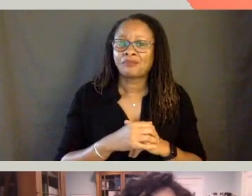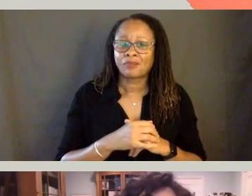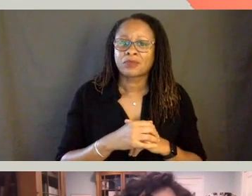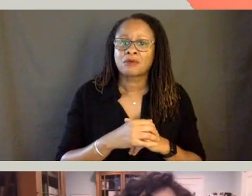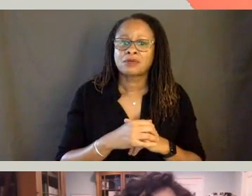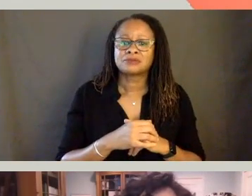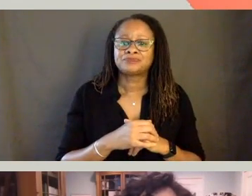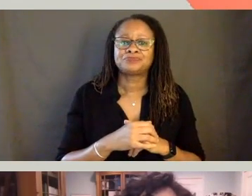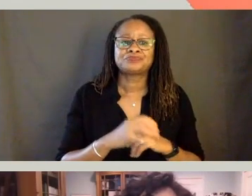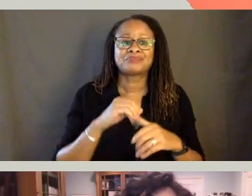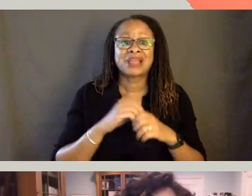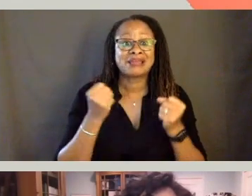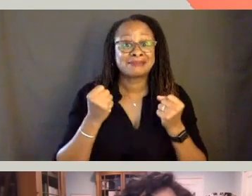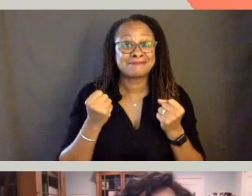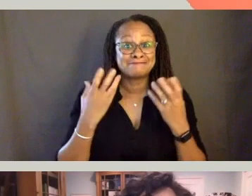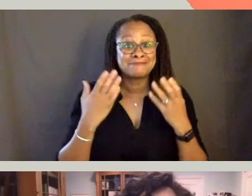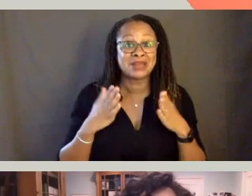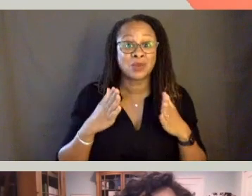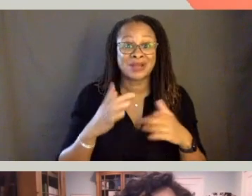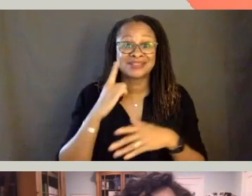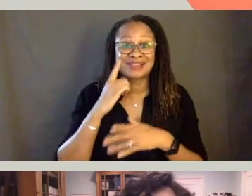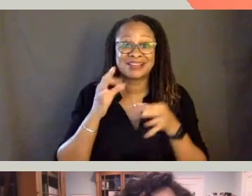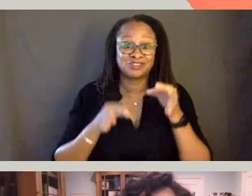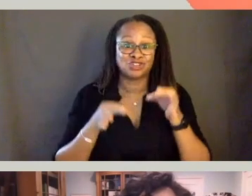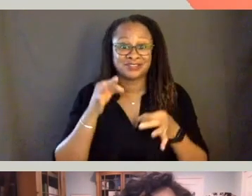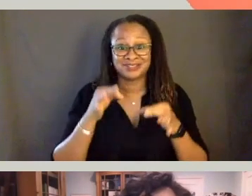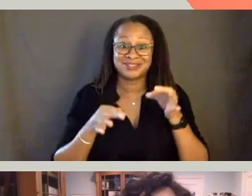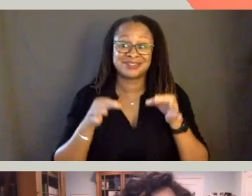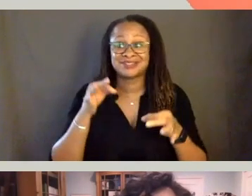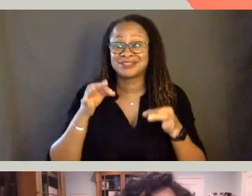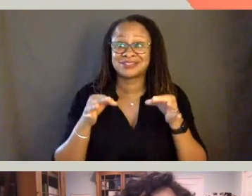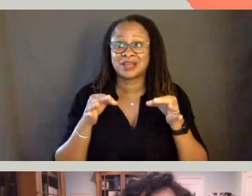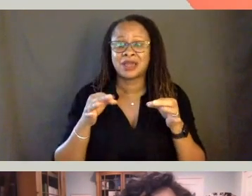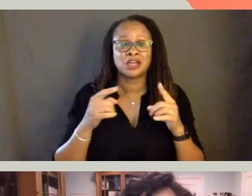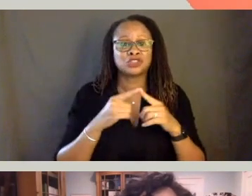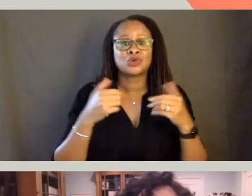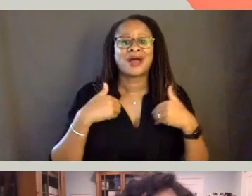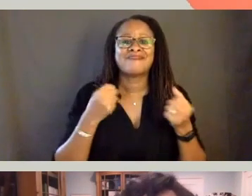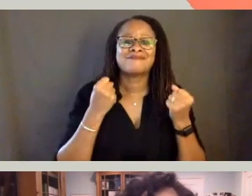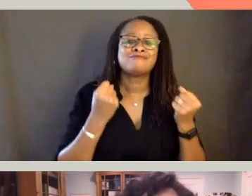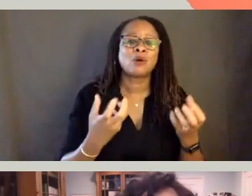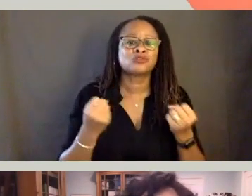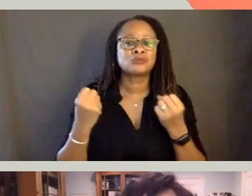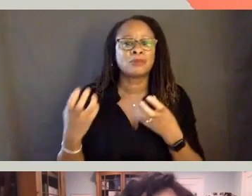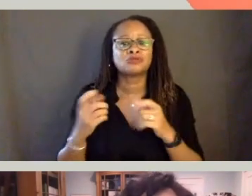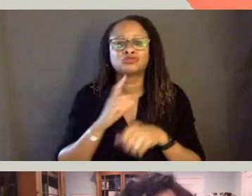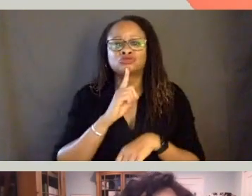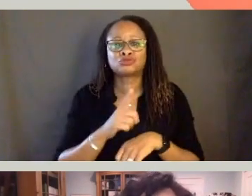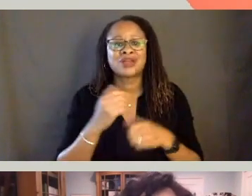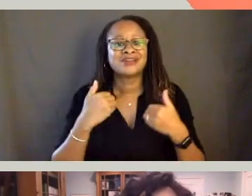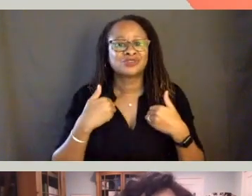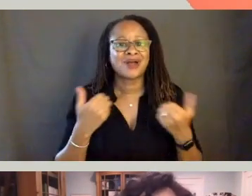In many ways, I think that justice is to have multiple truths is to be able to actually have a space for it.